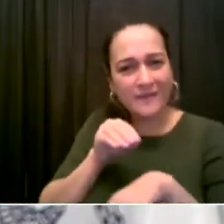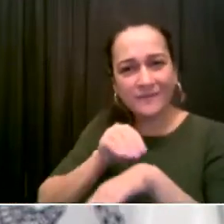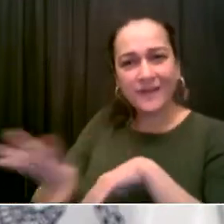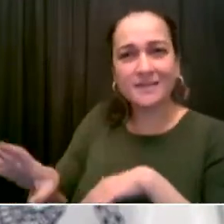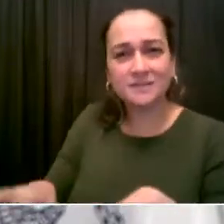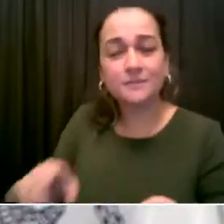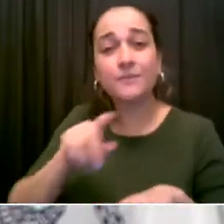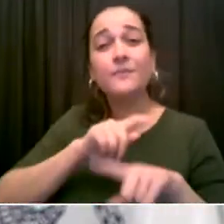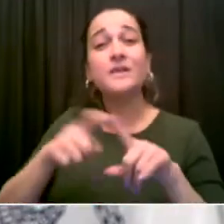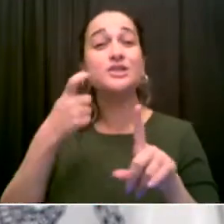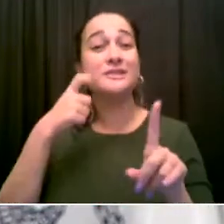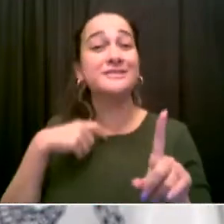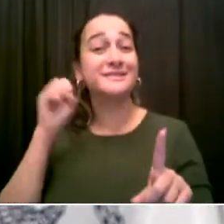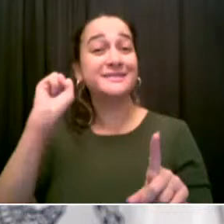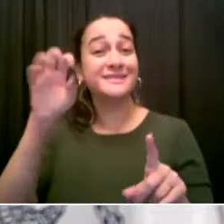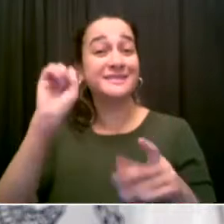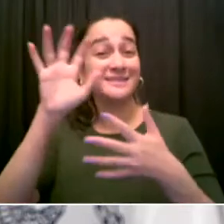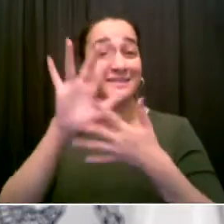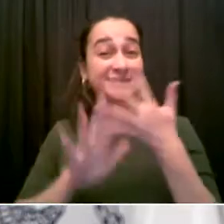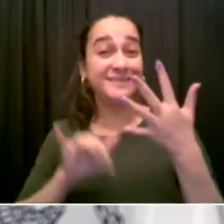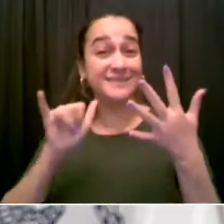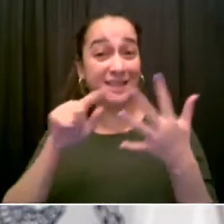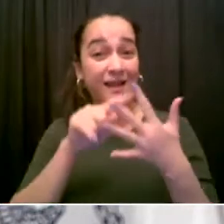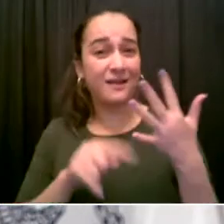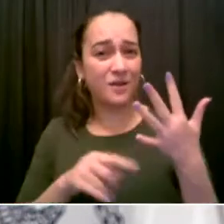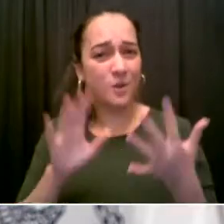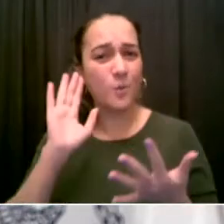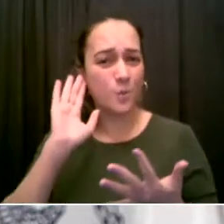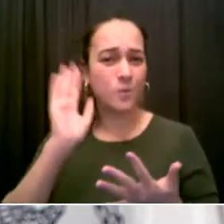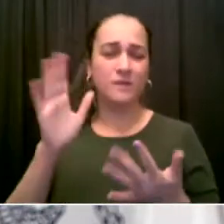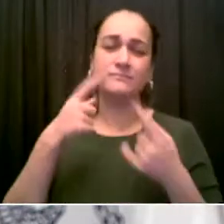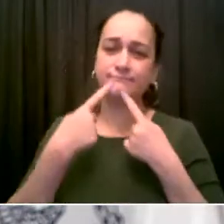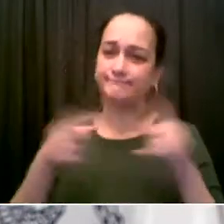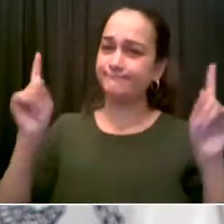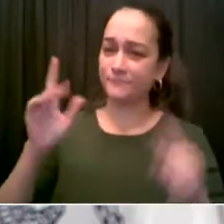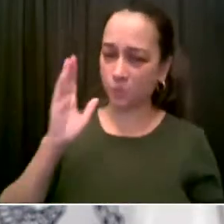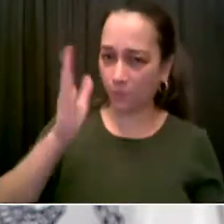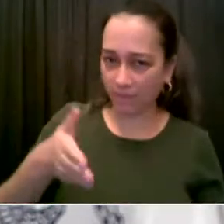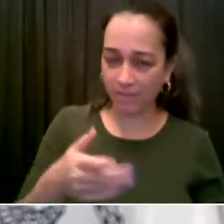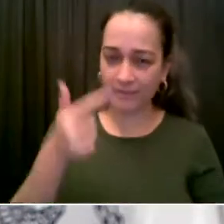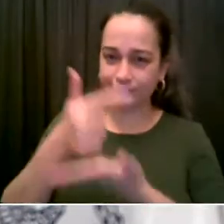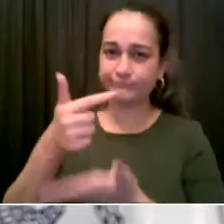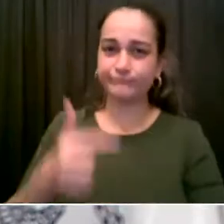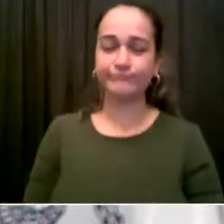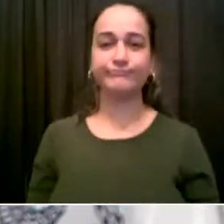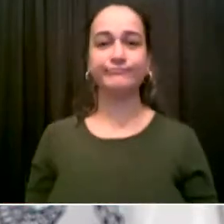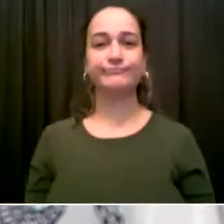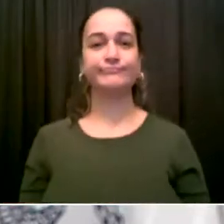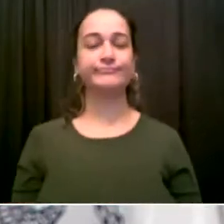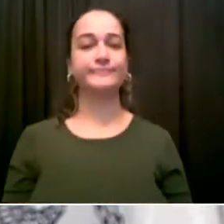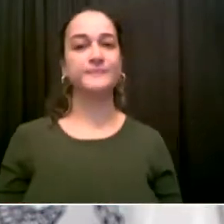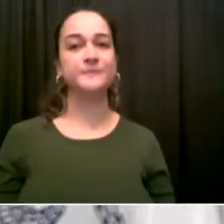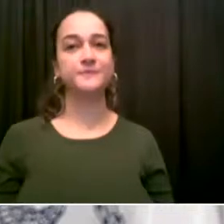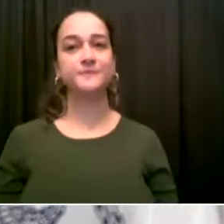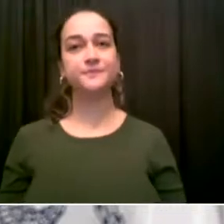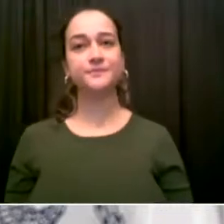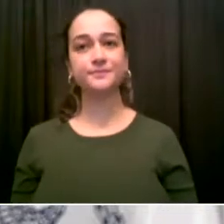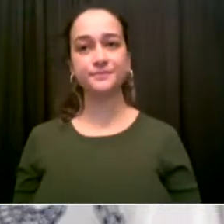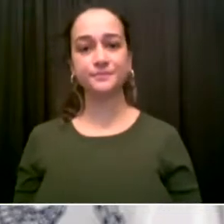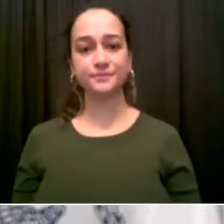THINK DESERVE TO BE LOOKED AT. IN THE END, WE ENEDT O TAKE ALL OF THESE STRATEGIES DAN APPLY THEM INTENSELY. THAT IS WHAT TUR NSIT AROUND. ATHT IS WATH HISTORY SHOWS US. WHEN WE APPLY